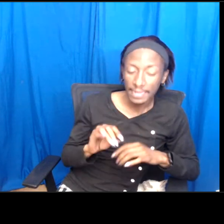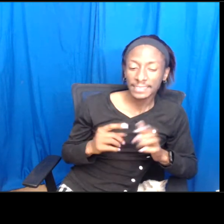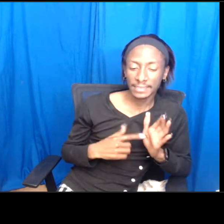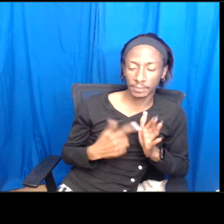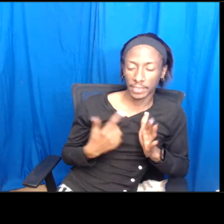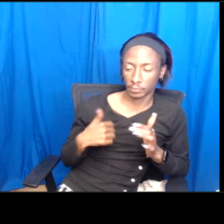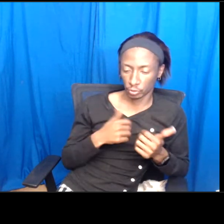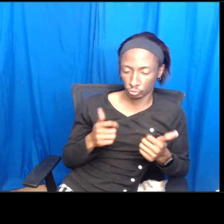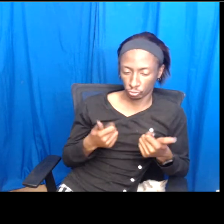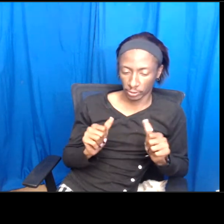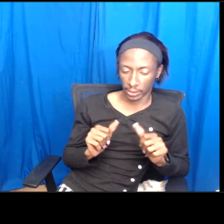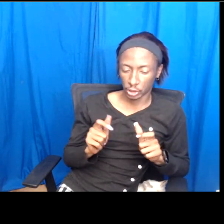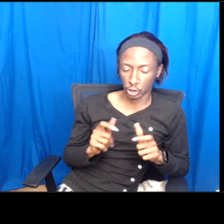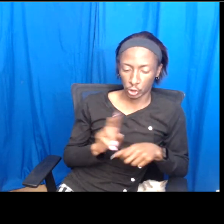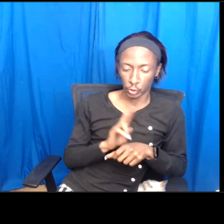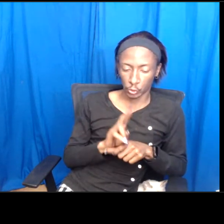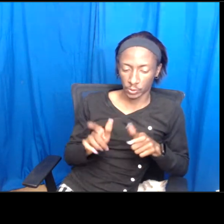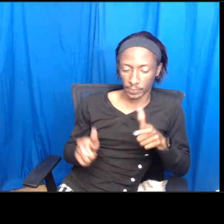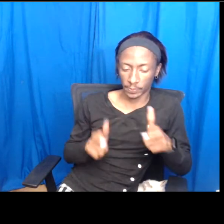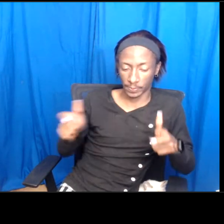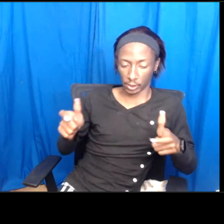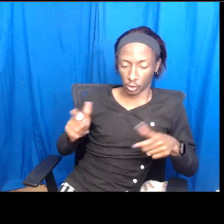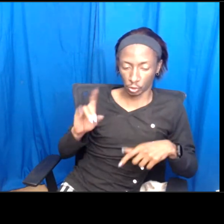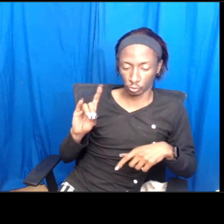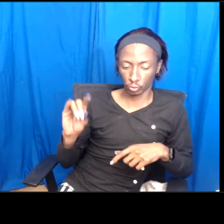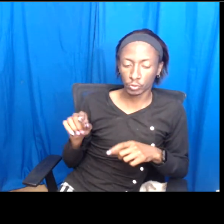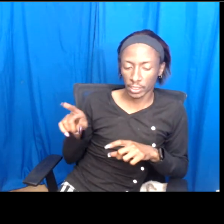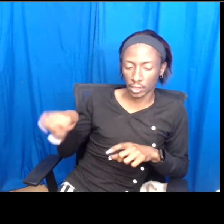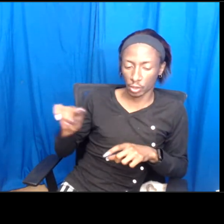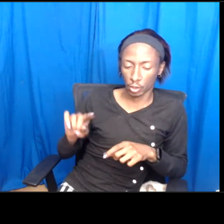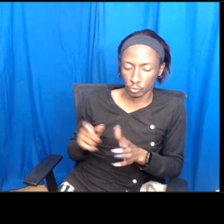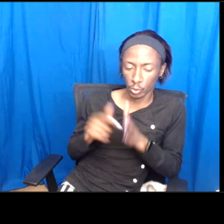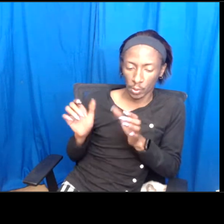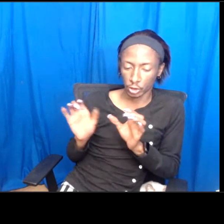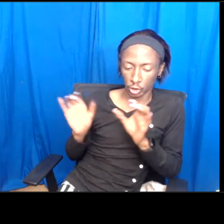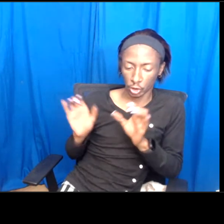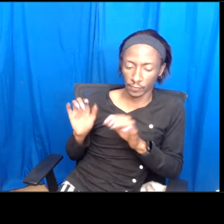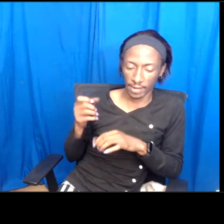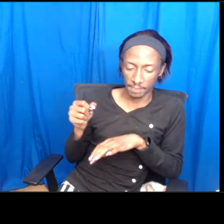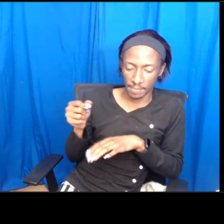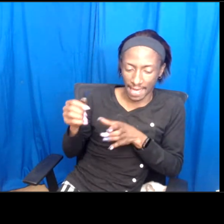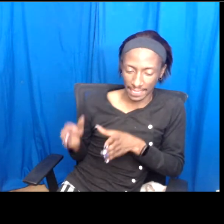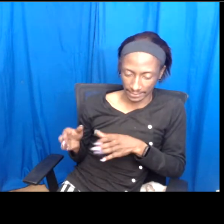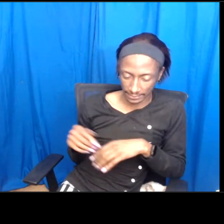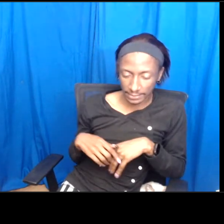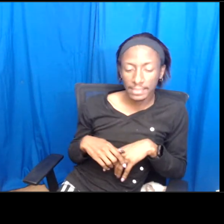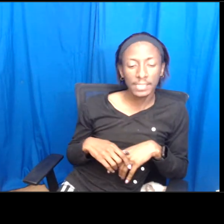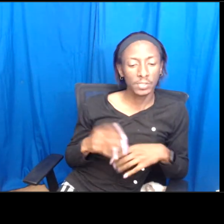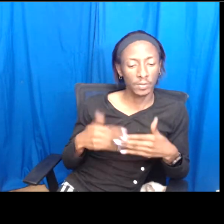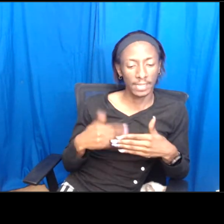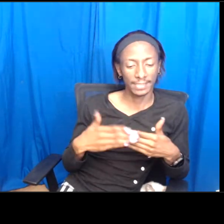and those have to be flown by certified pilots. Well, and so that leads into our next question that came from Klaus Peter.